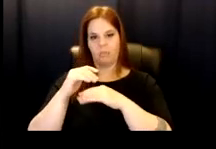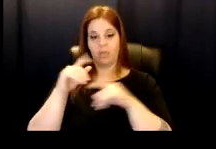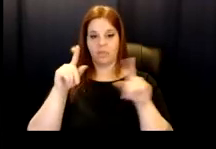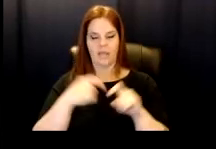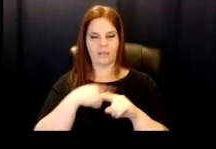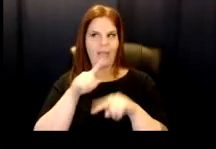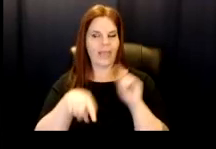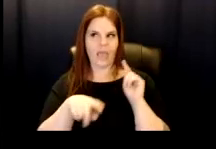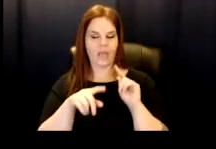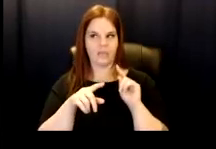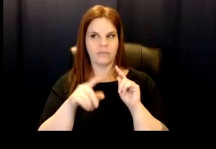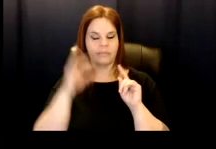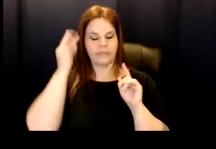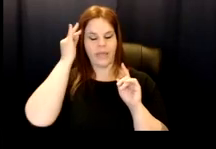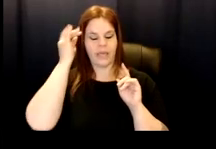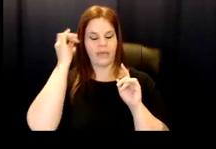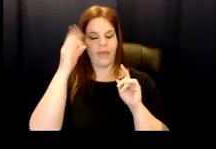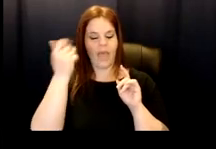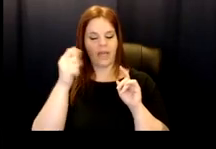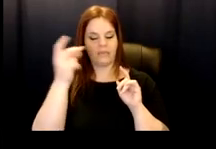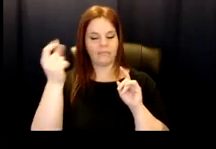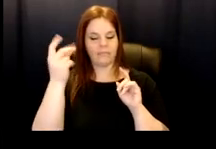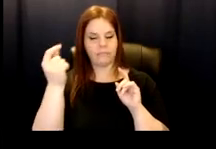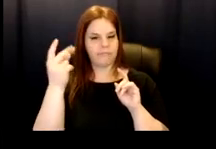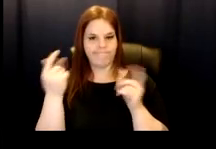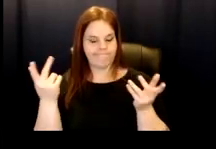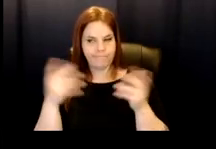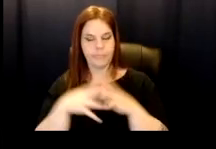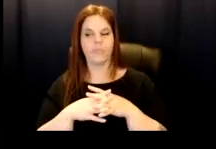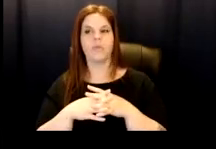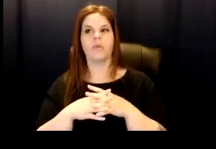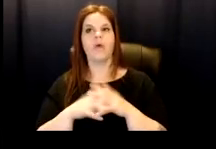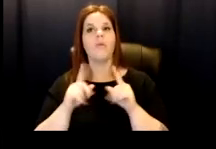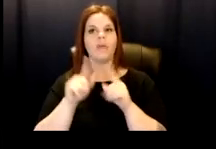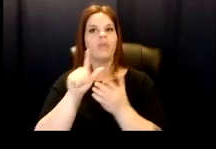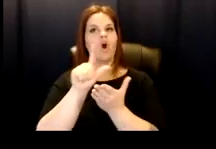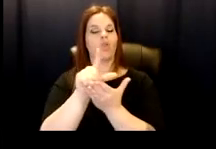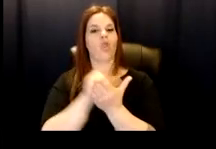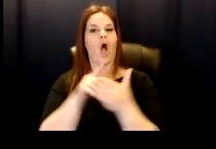off the top of my head. But there have certainly been lawsuits when it comes to these algorithmic